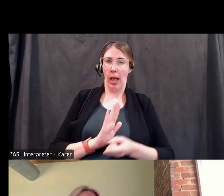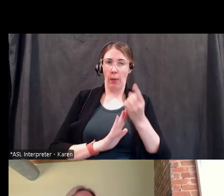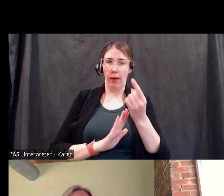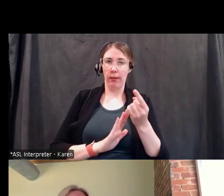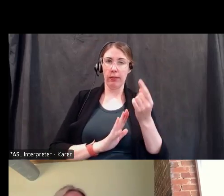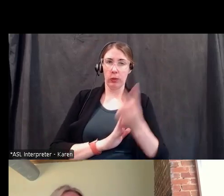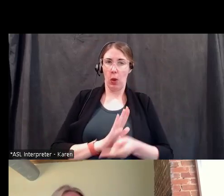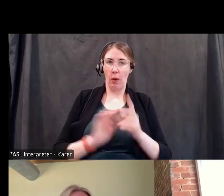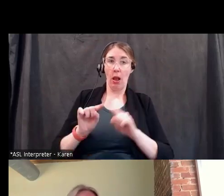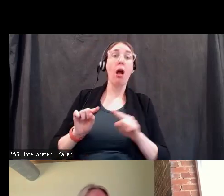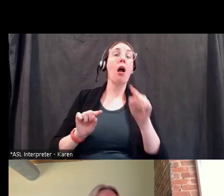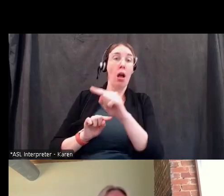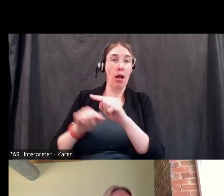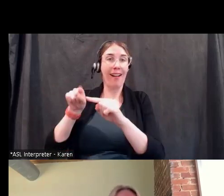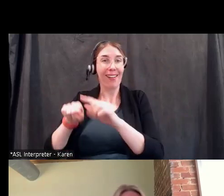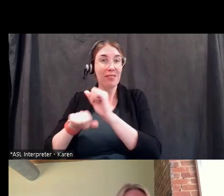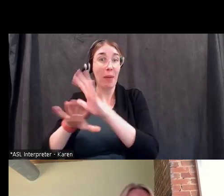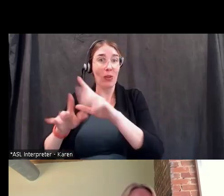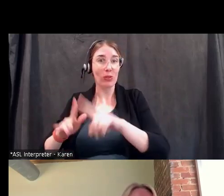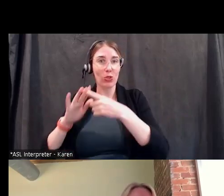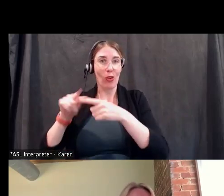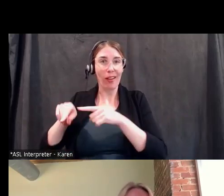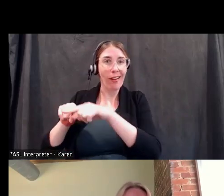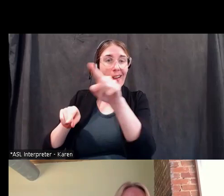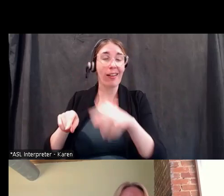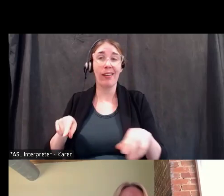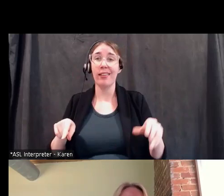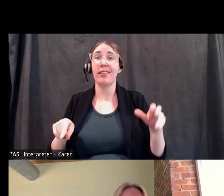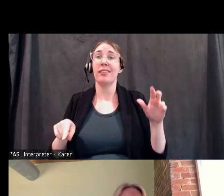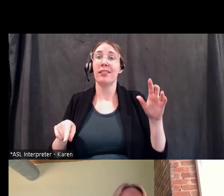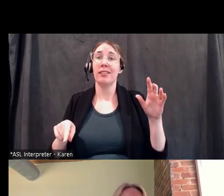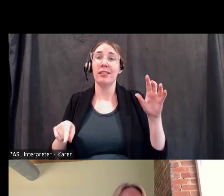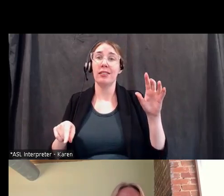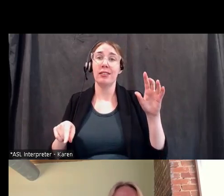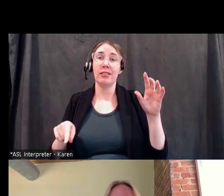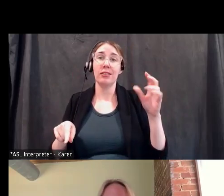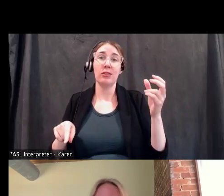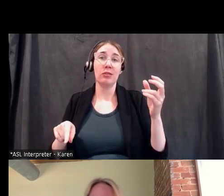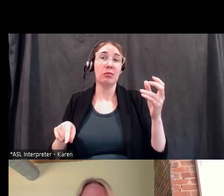There's over 12 trails. We have an advisory board